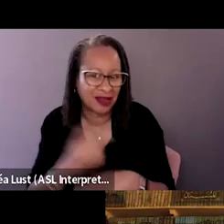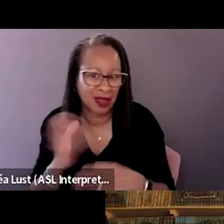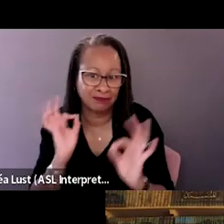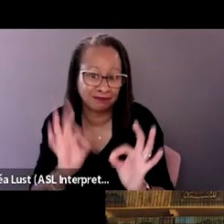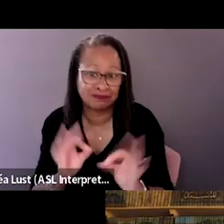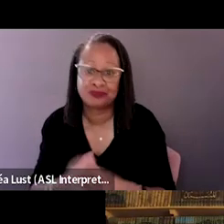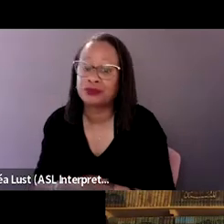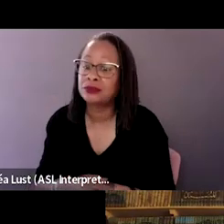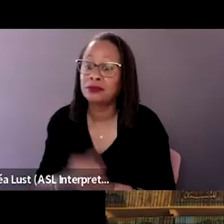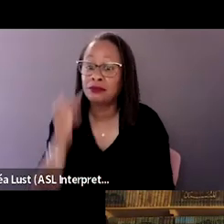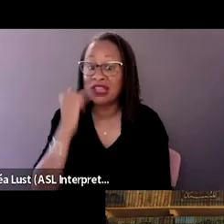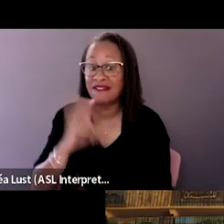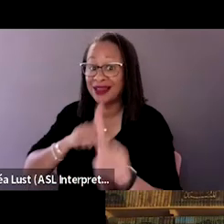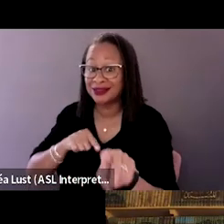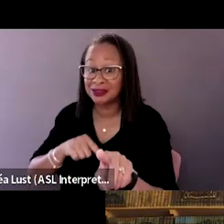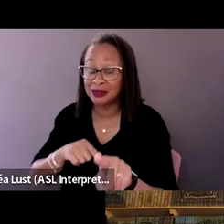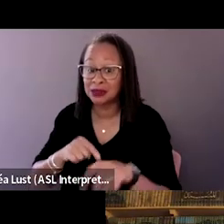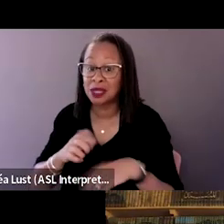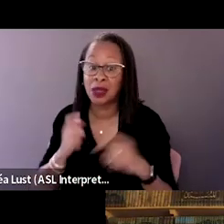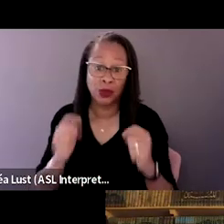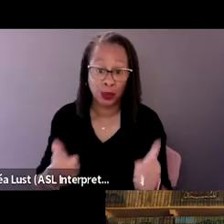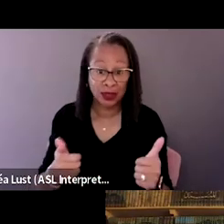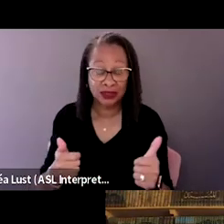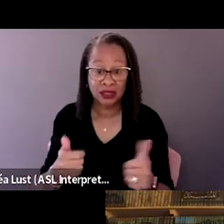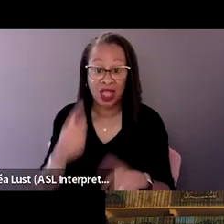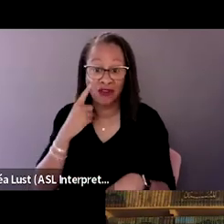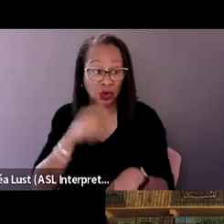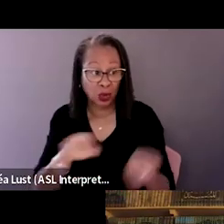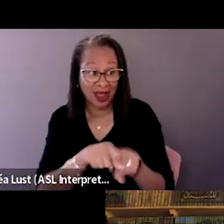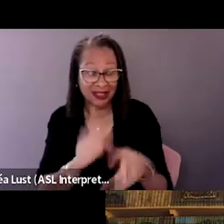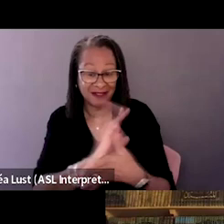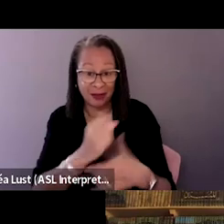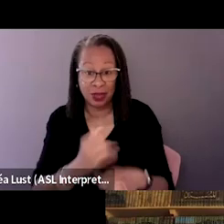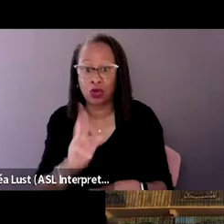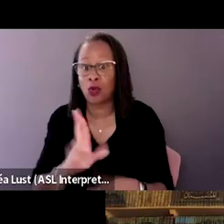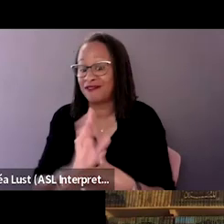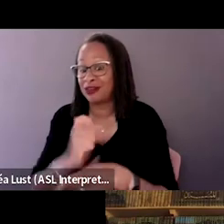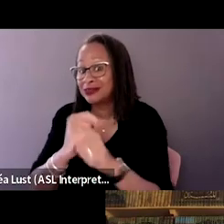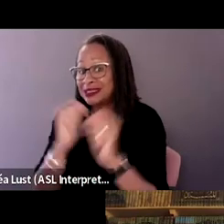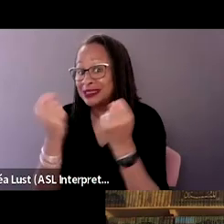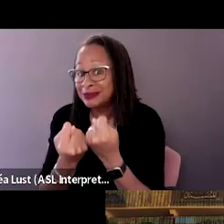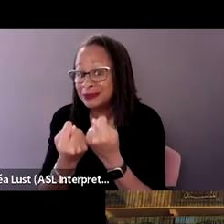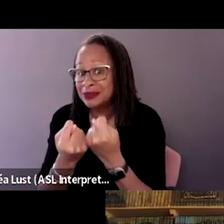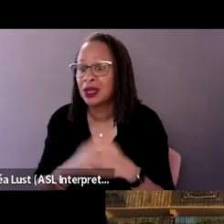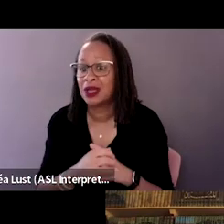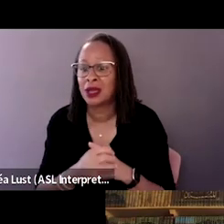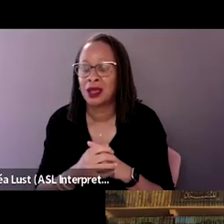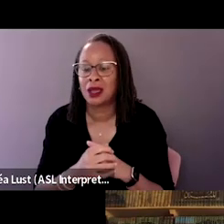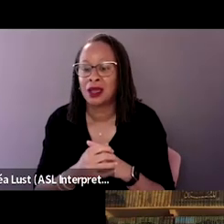If the answer is quite quickly for you as a filmmaker or a film team, the more people, you know,